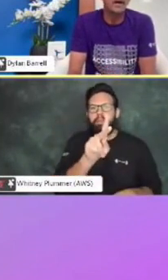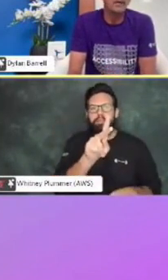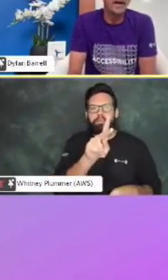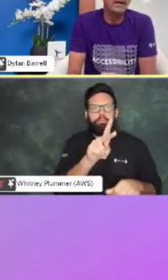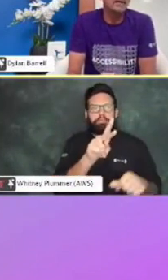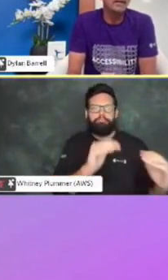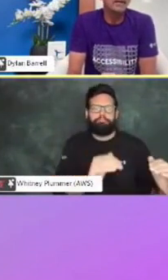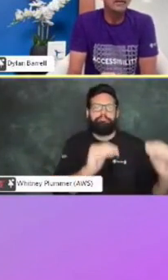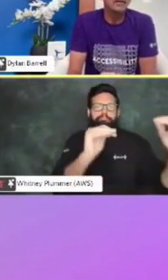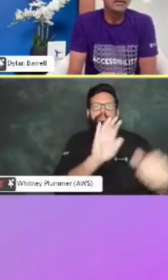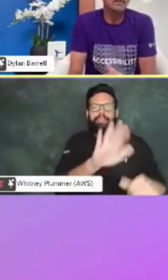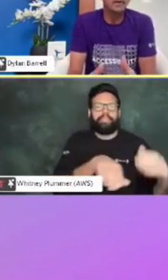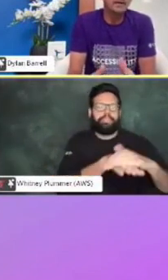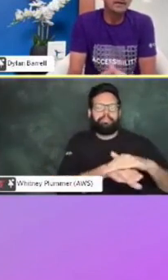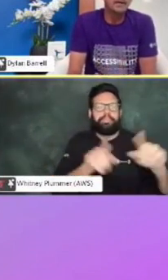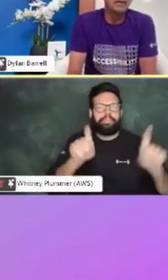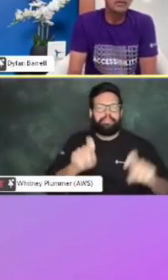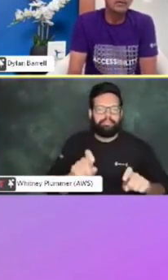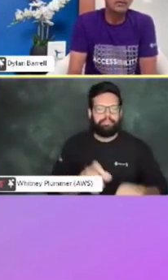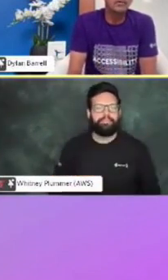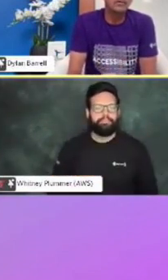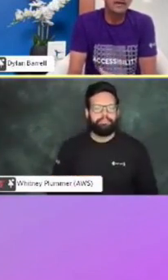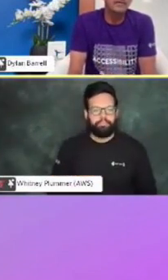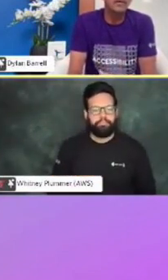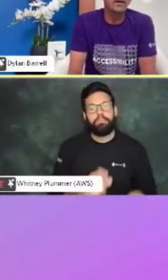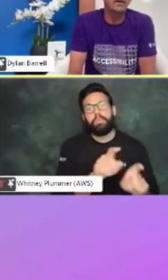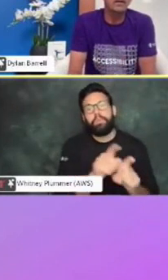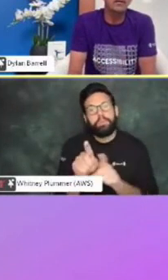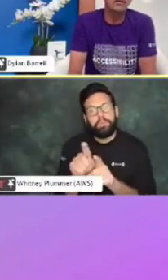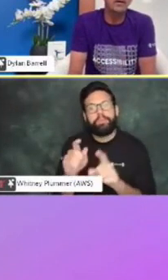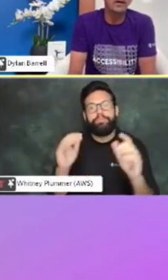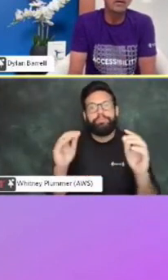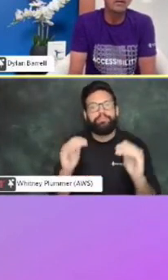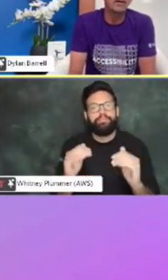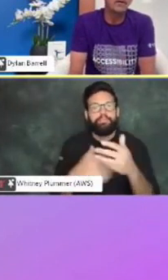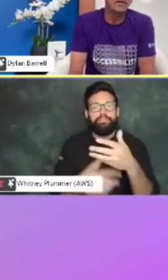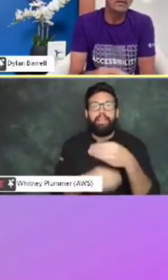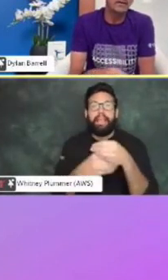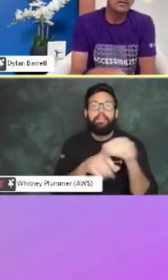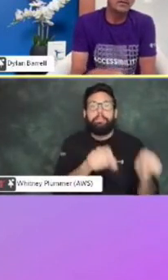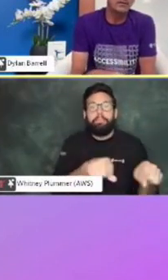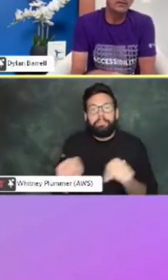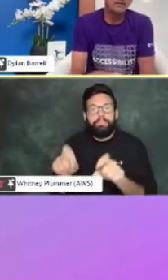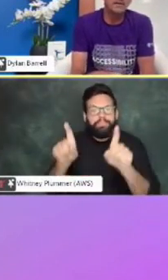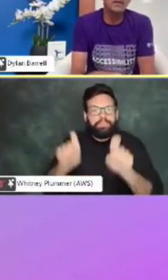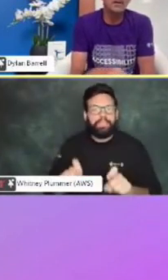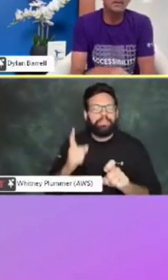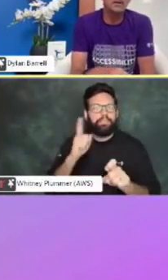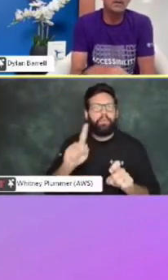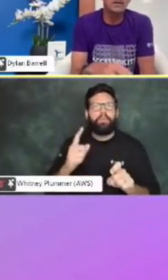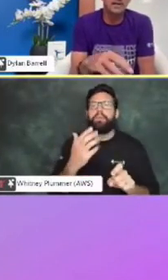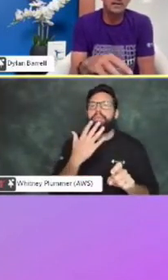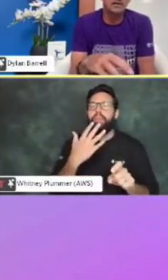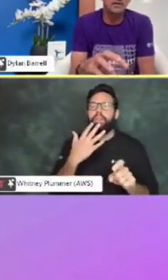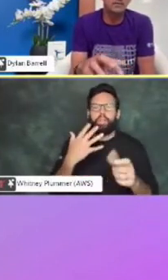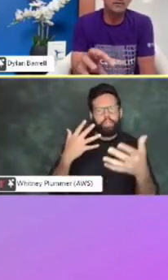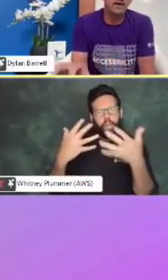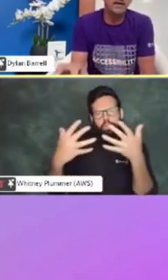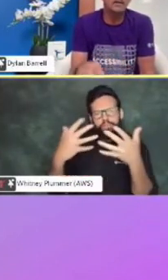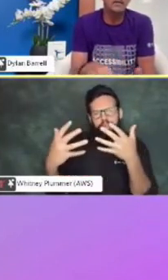We added the ability to test for color contrast where you've got text on top of images and text on top of gradients